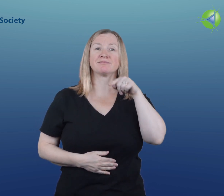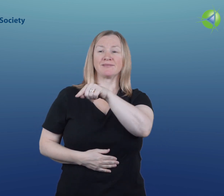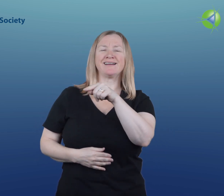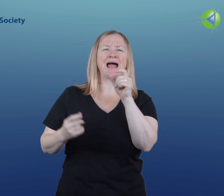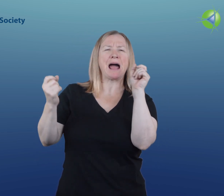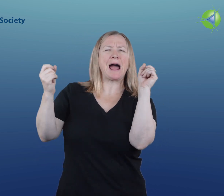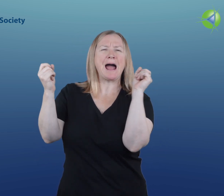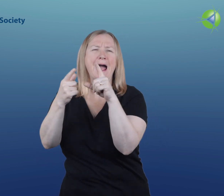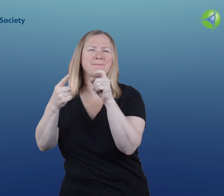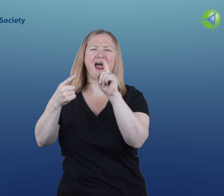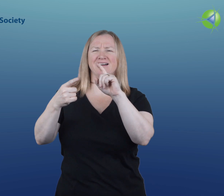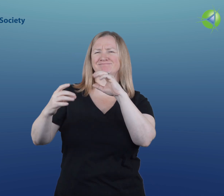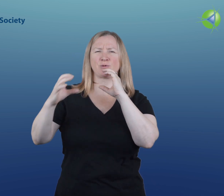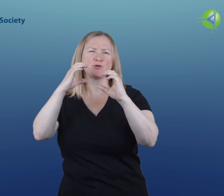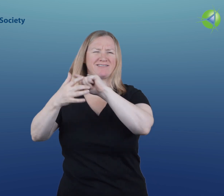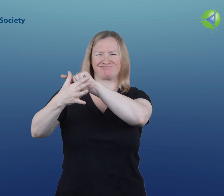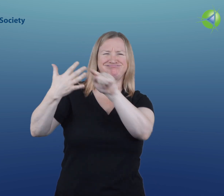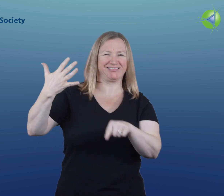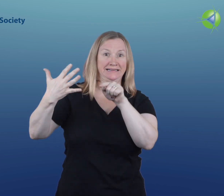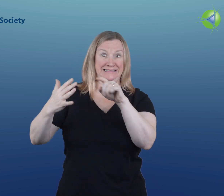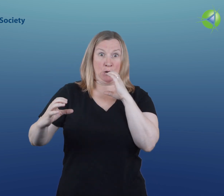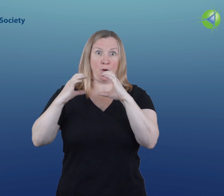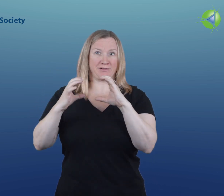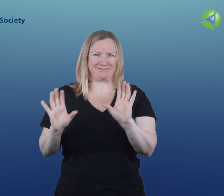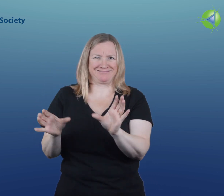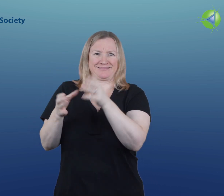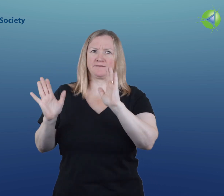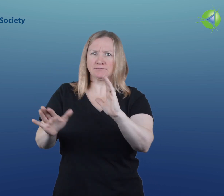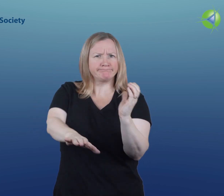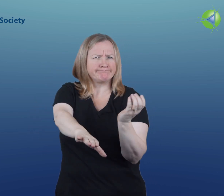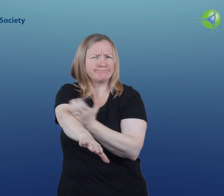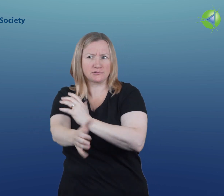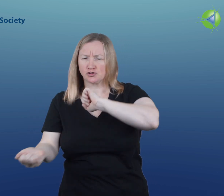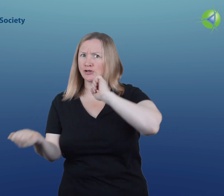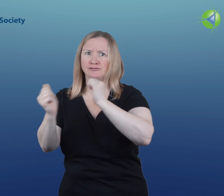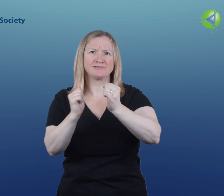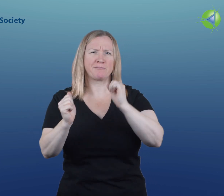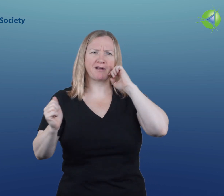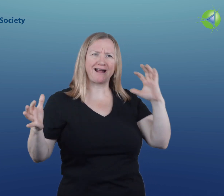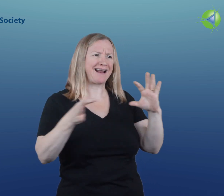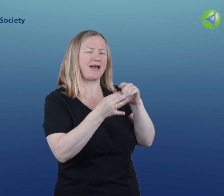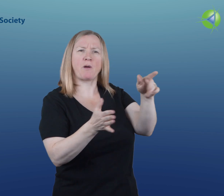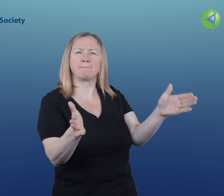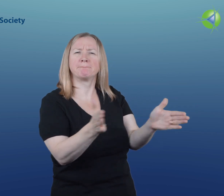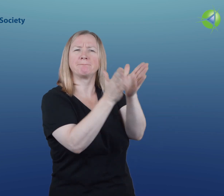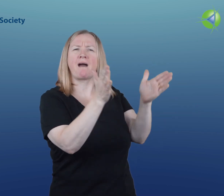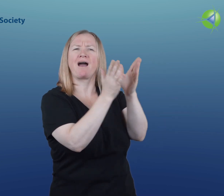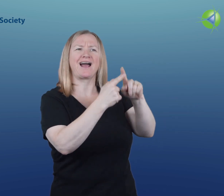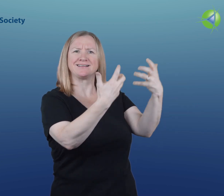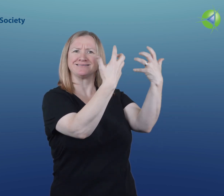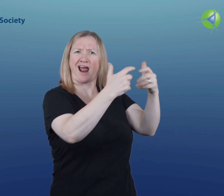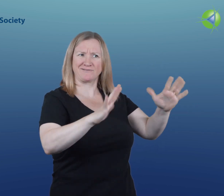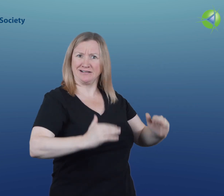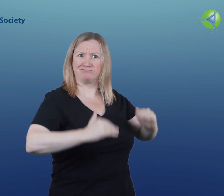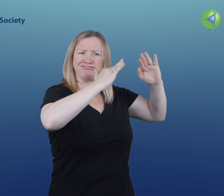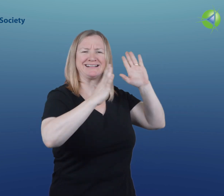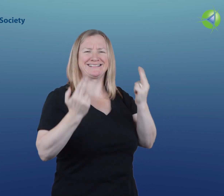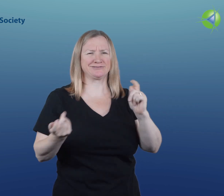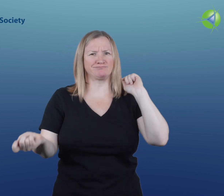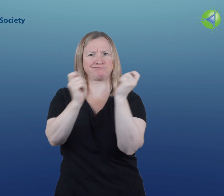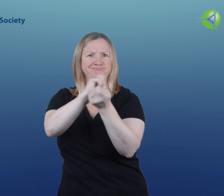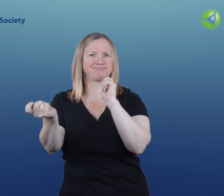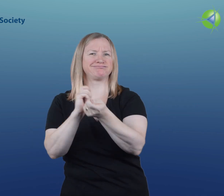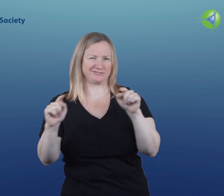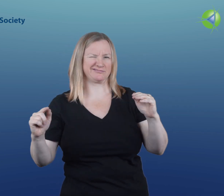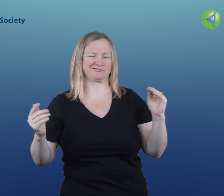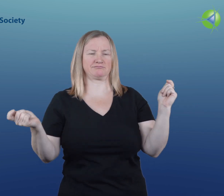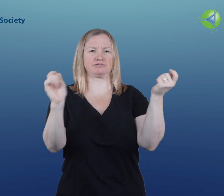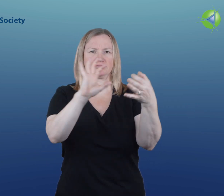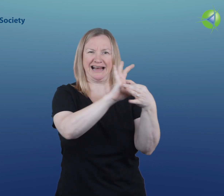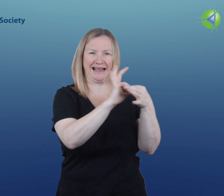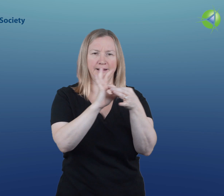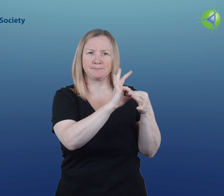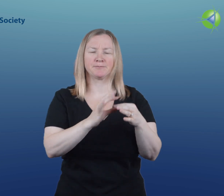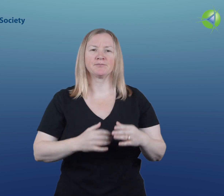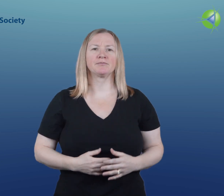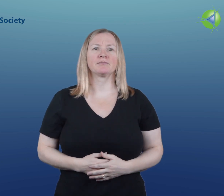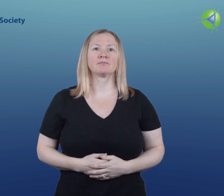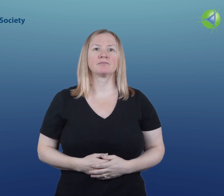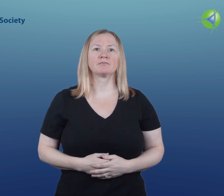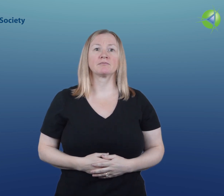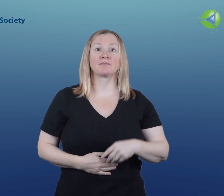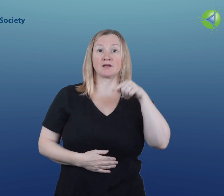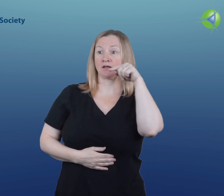The electronic communications sector has continued to evolve in terms of market and technological advances.